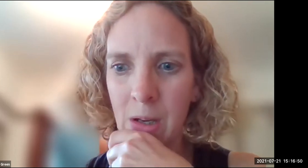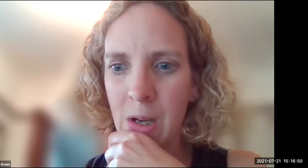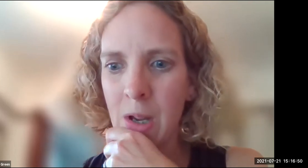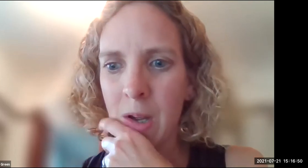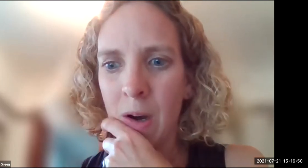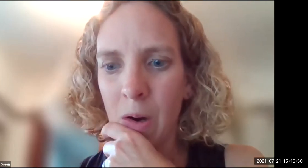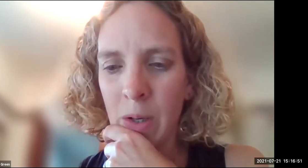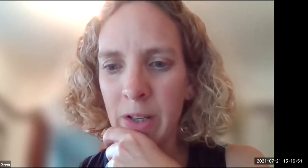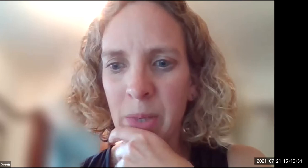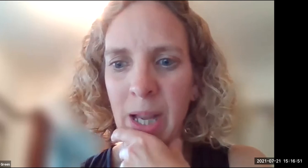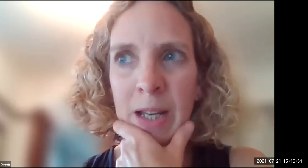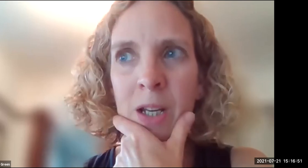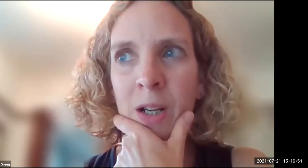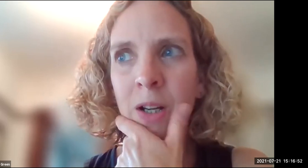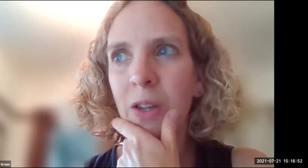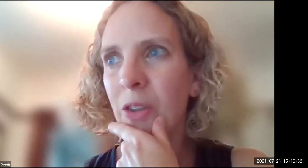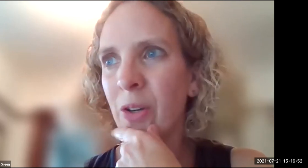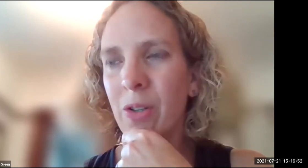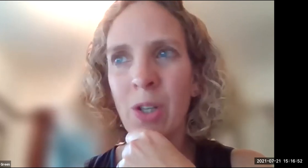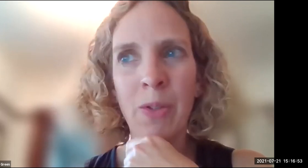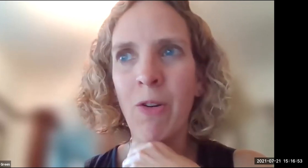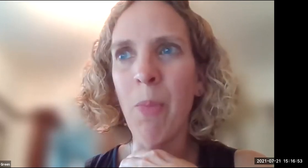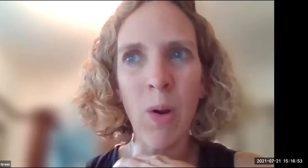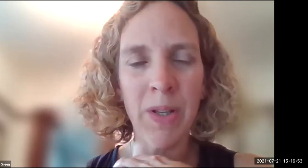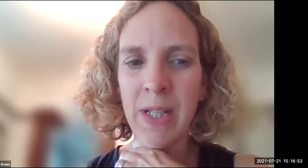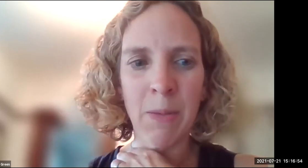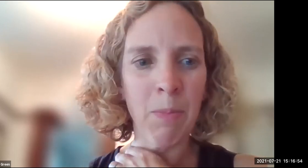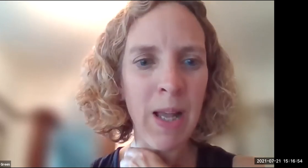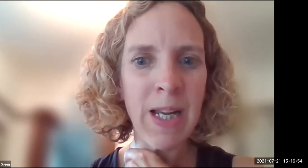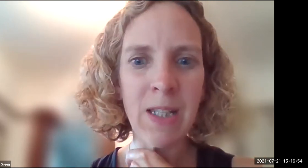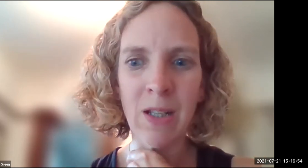of inclusive education that work. We've